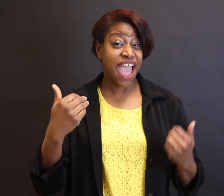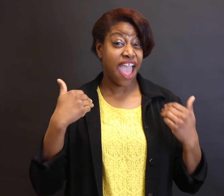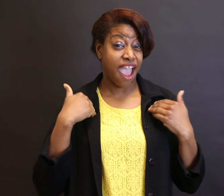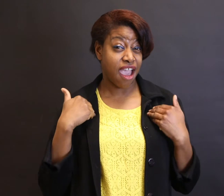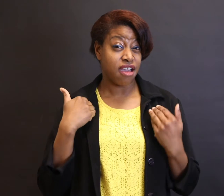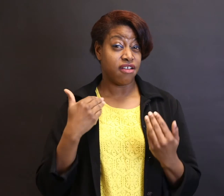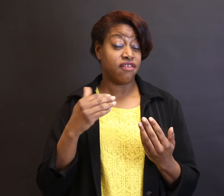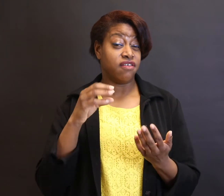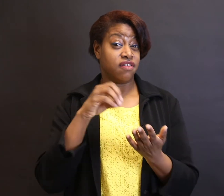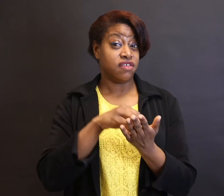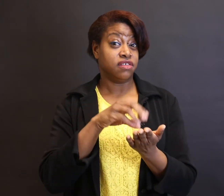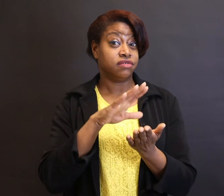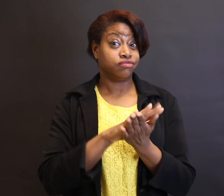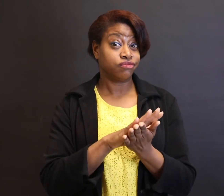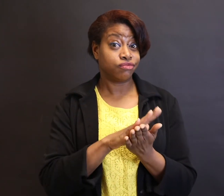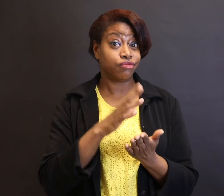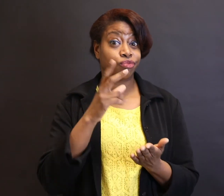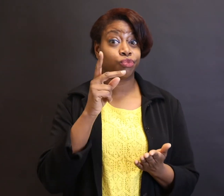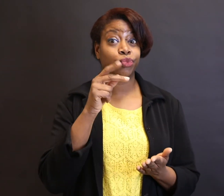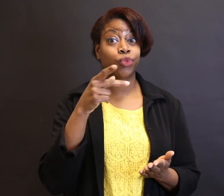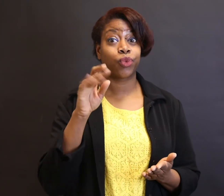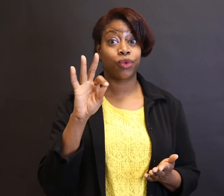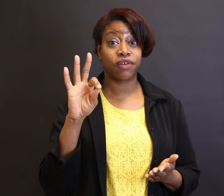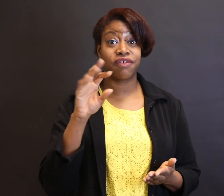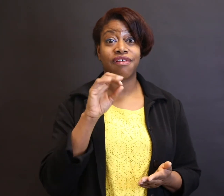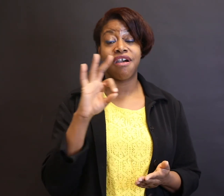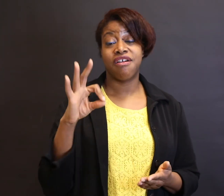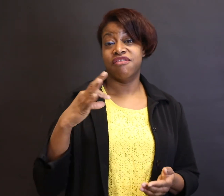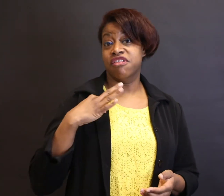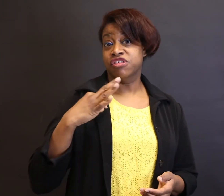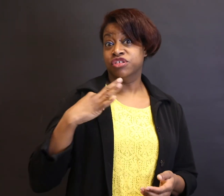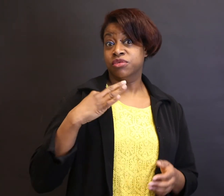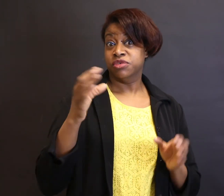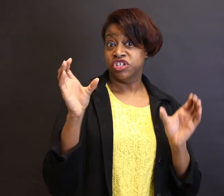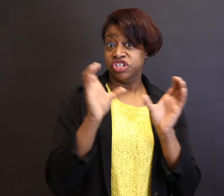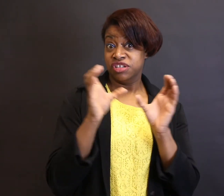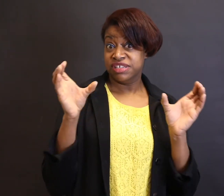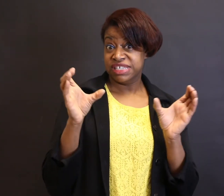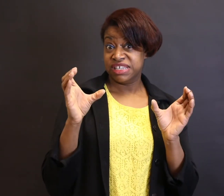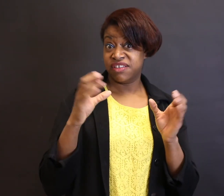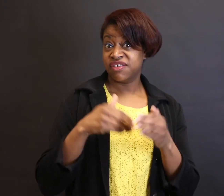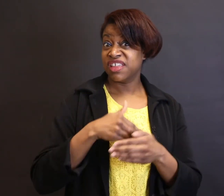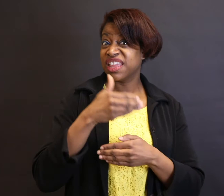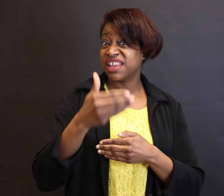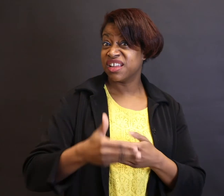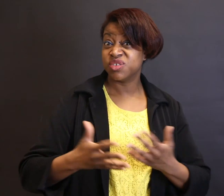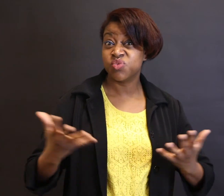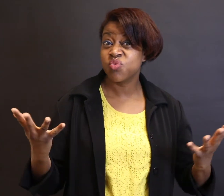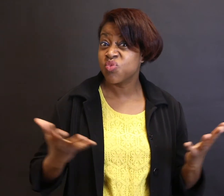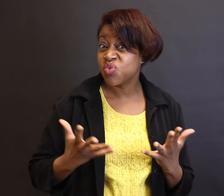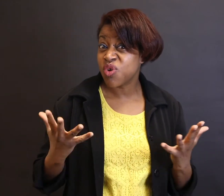have a Proof of Eligiblity Certificate, the next step is to